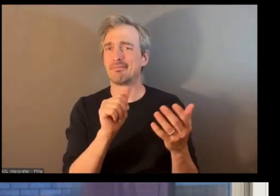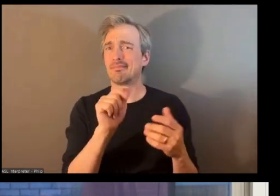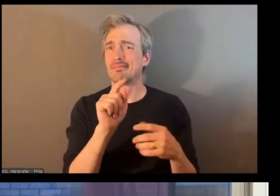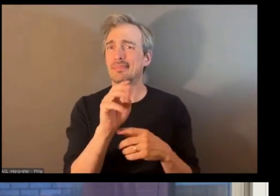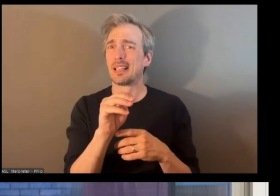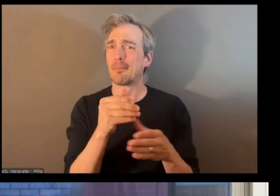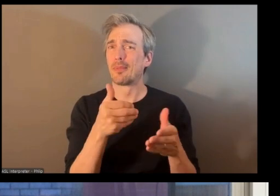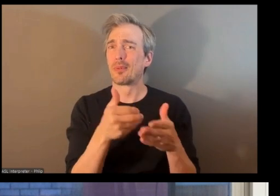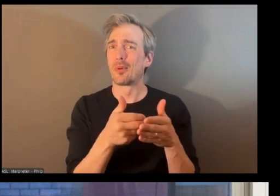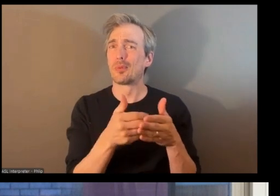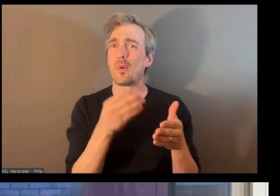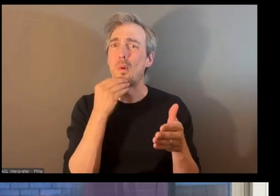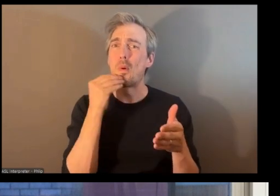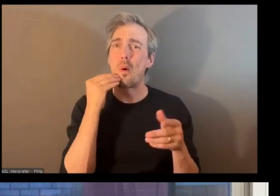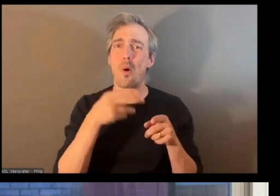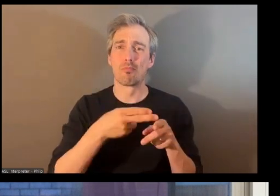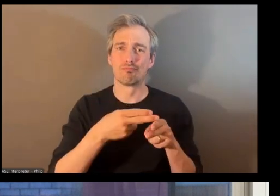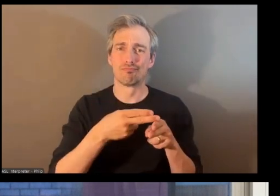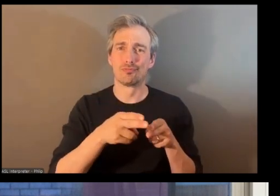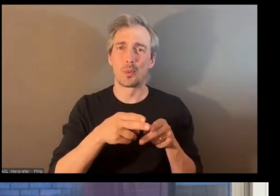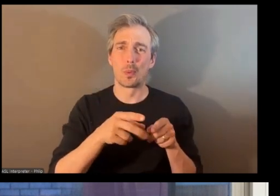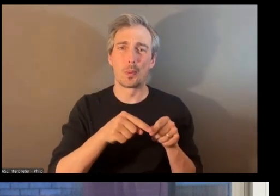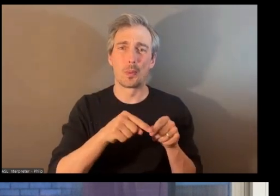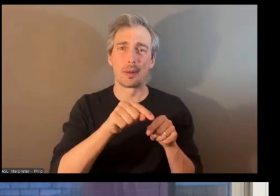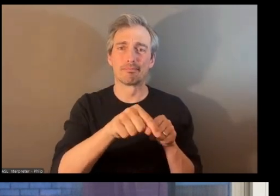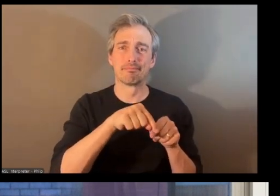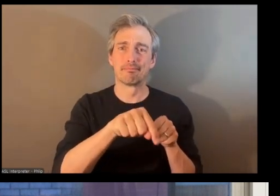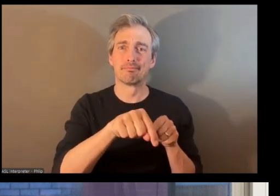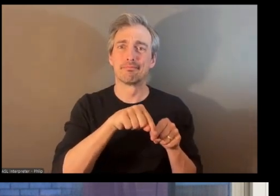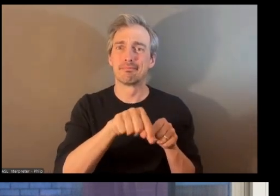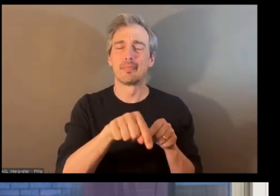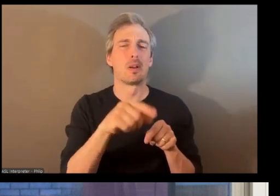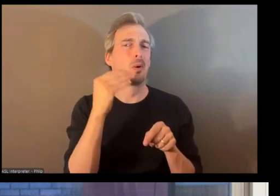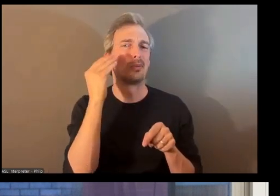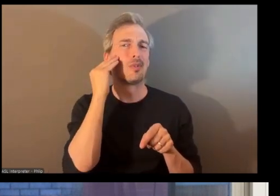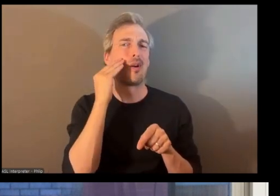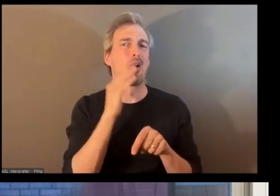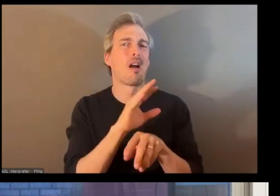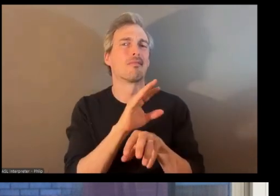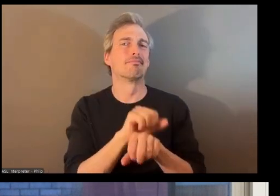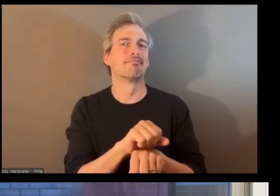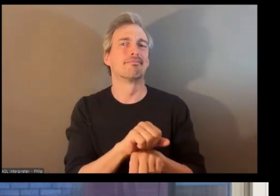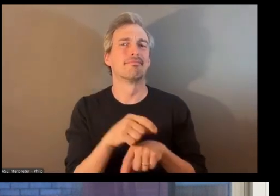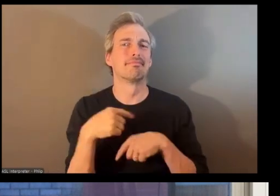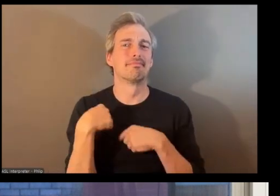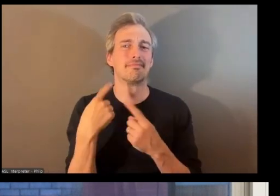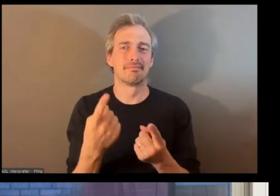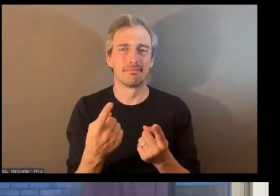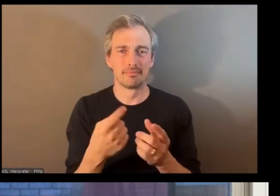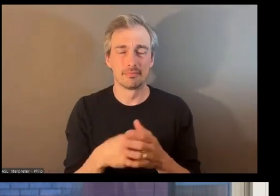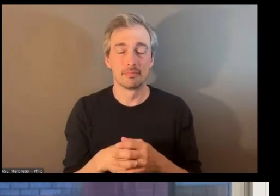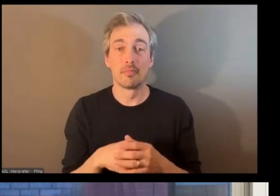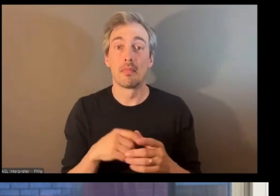And... If you take one piece out of this ideal situation, I think it can become worrying enough.